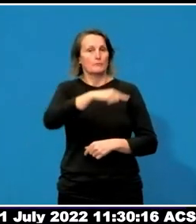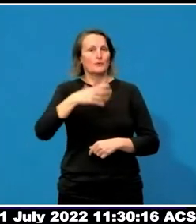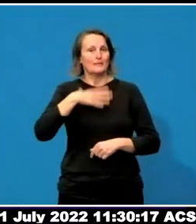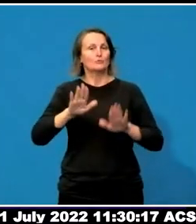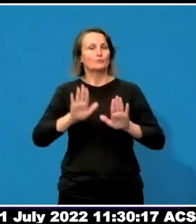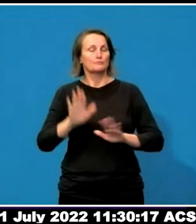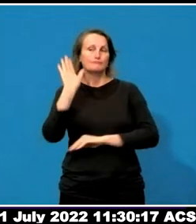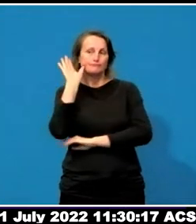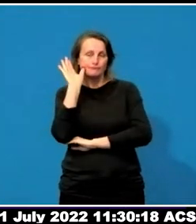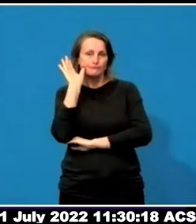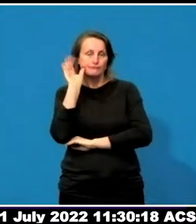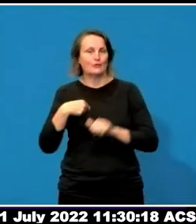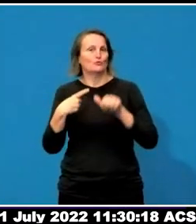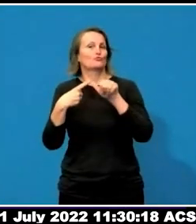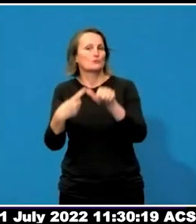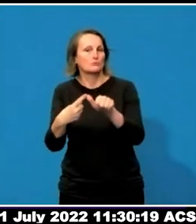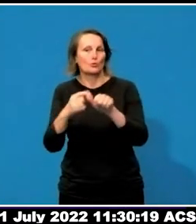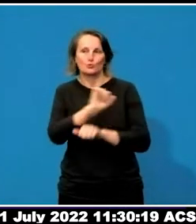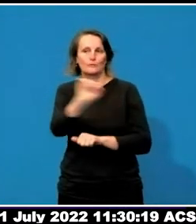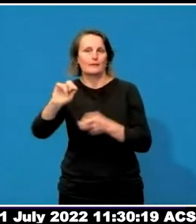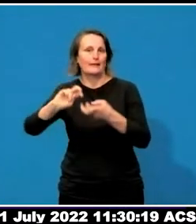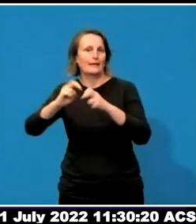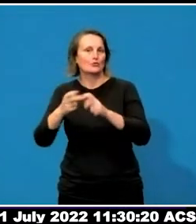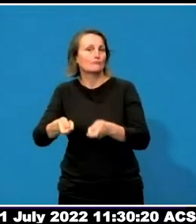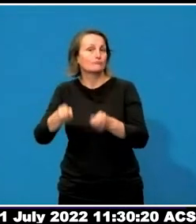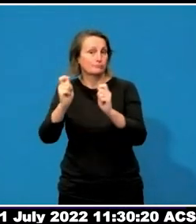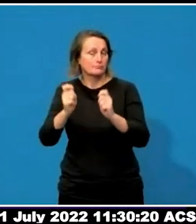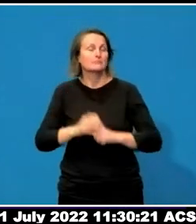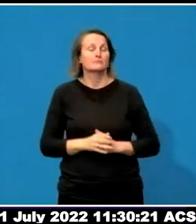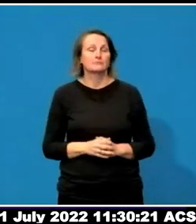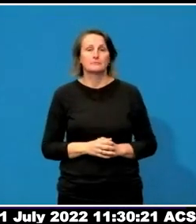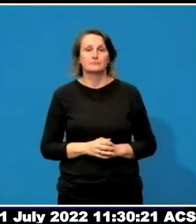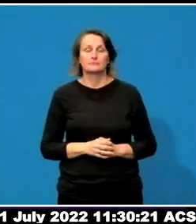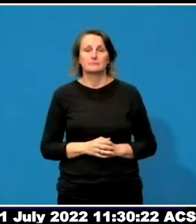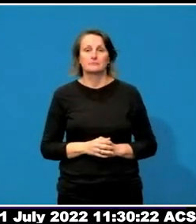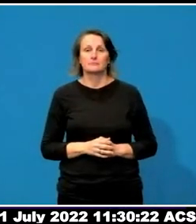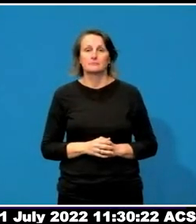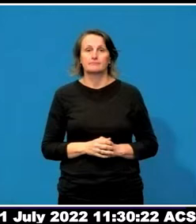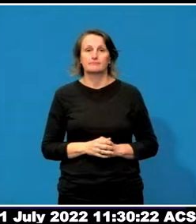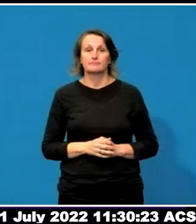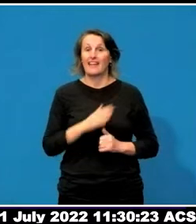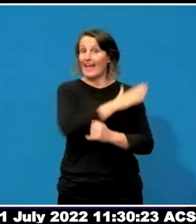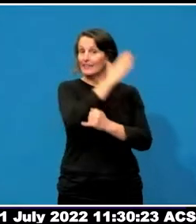examine. Chair, you will make directions at the conclusion of this hearing as to how you